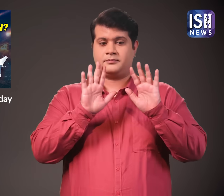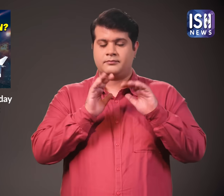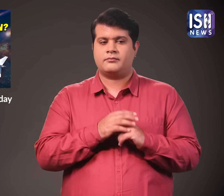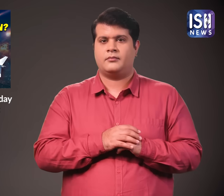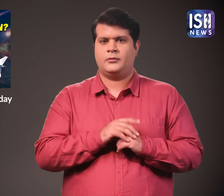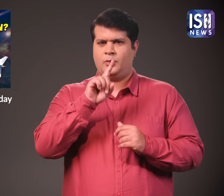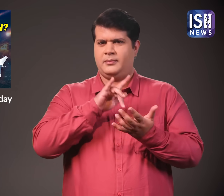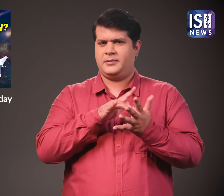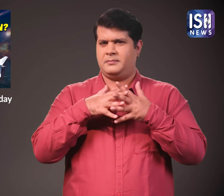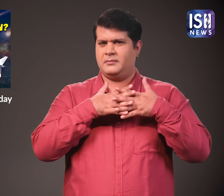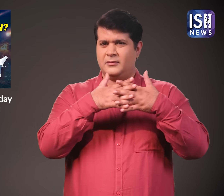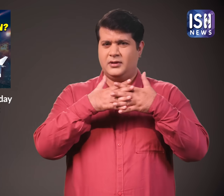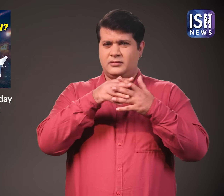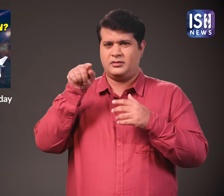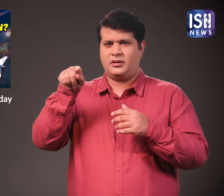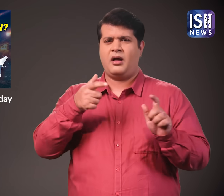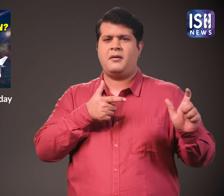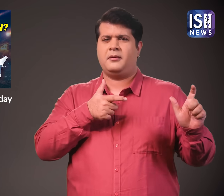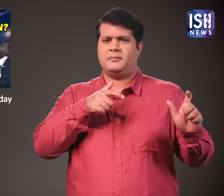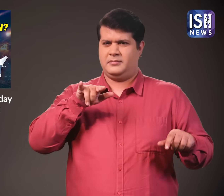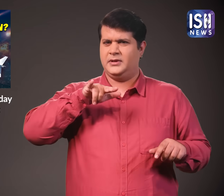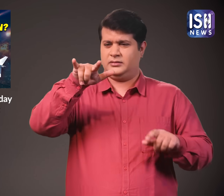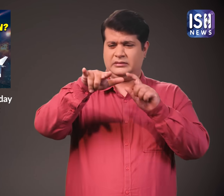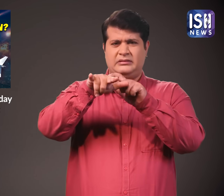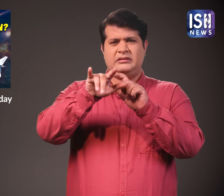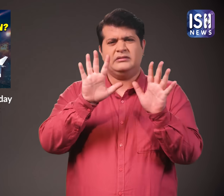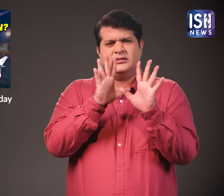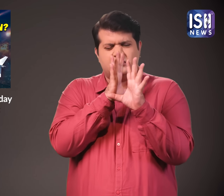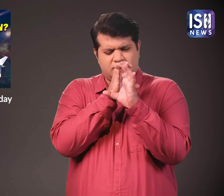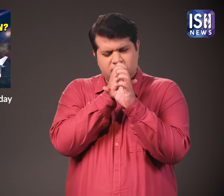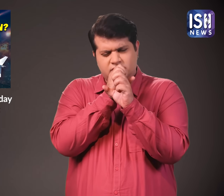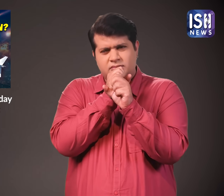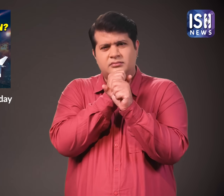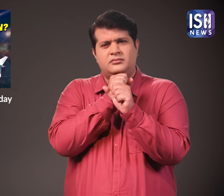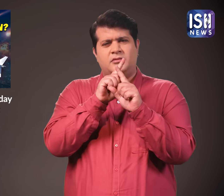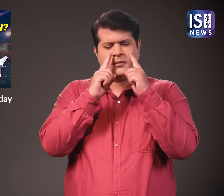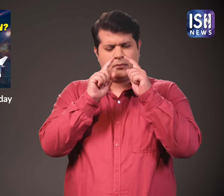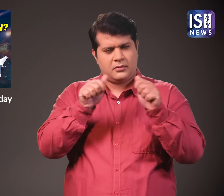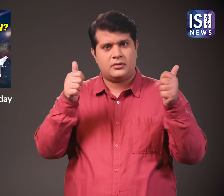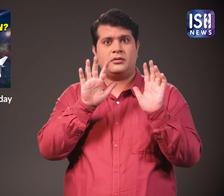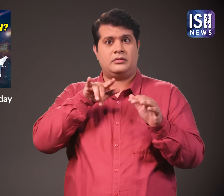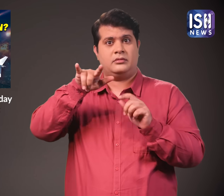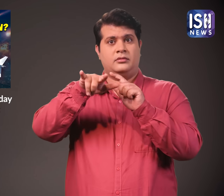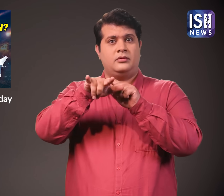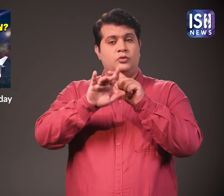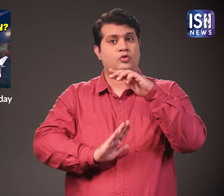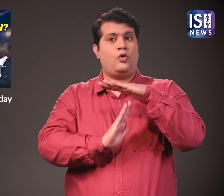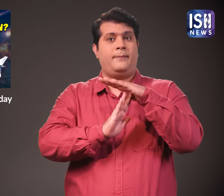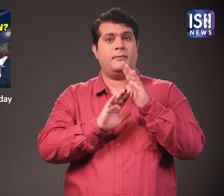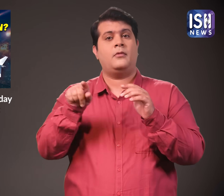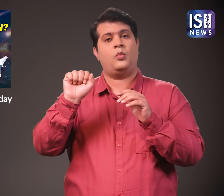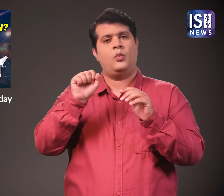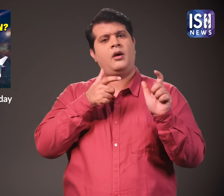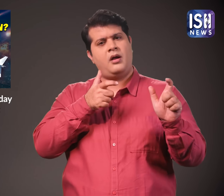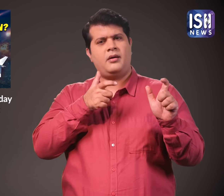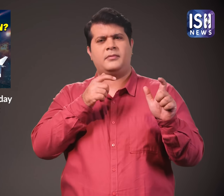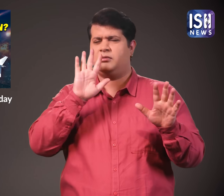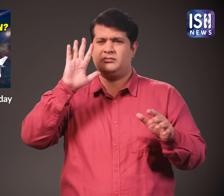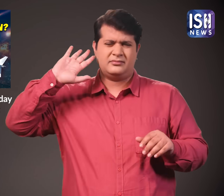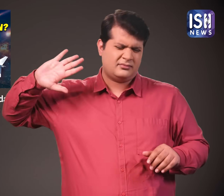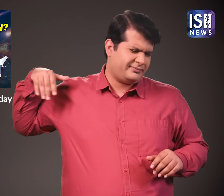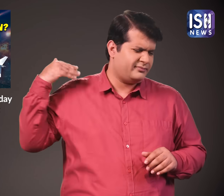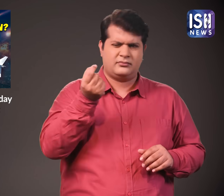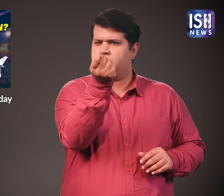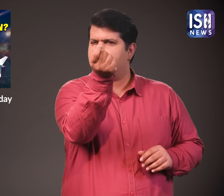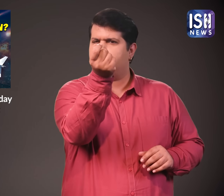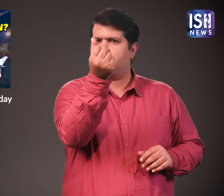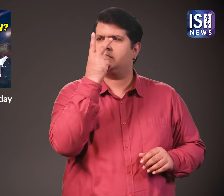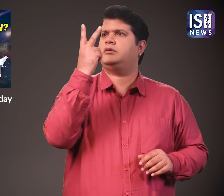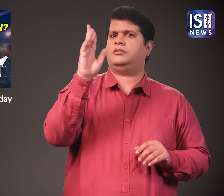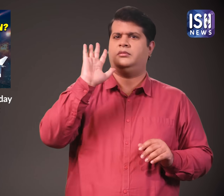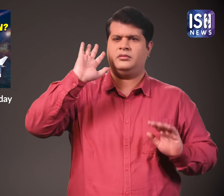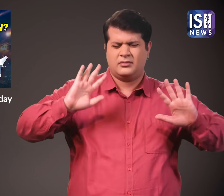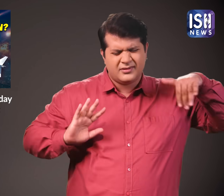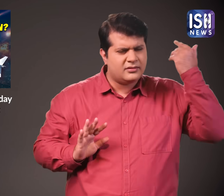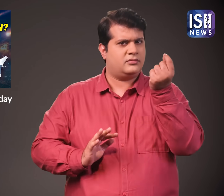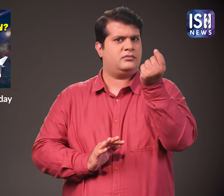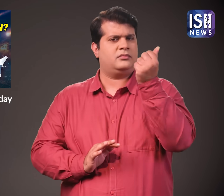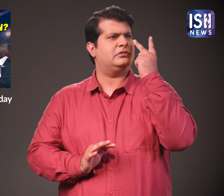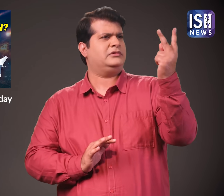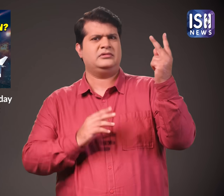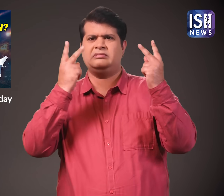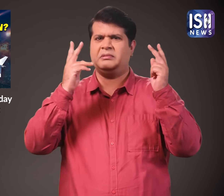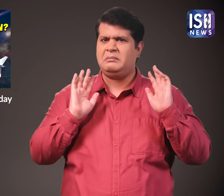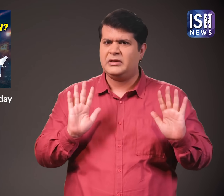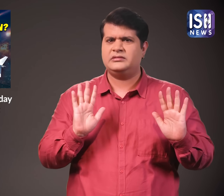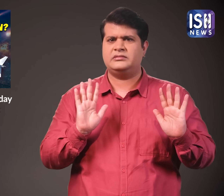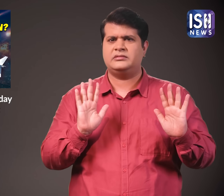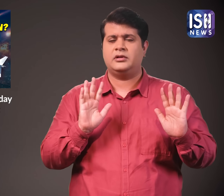There is a secretive aircraft in the United States military that is rarely seen in public.